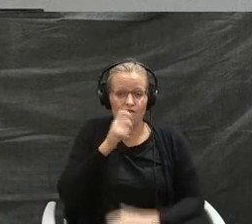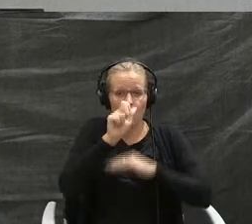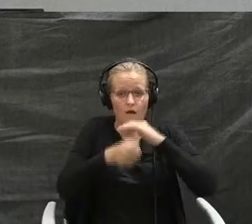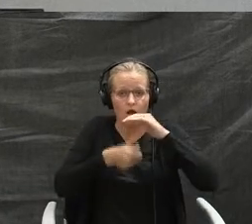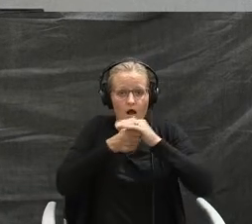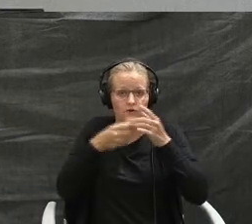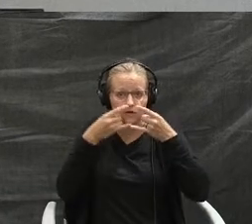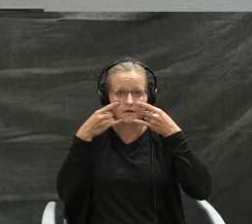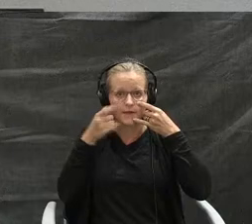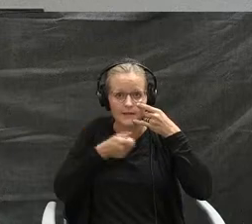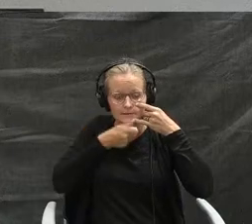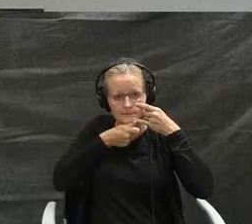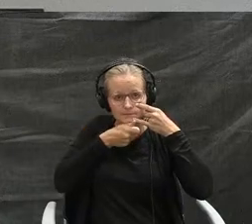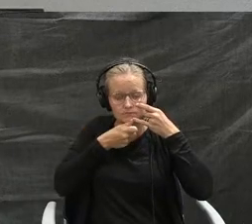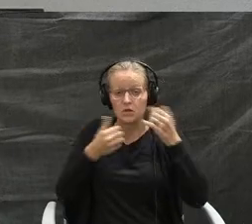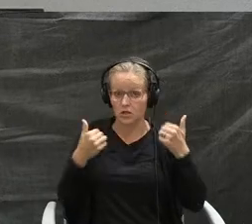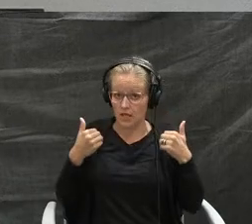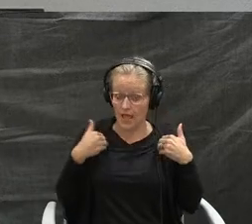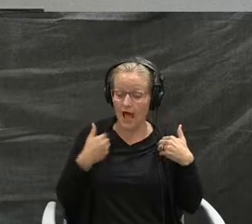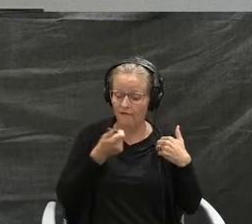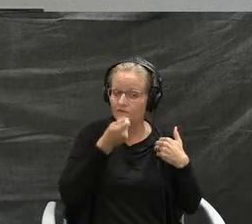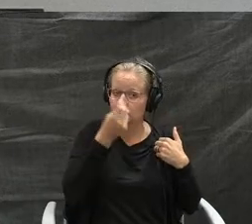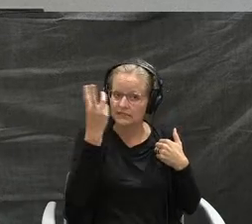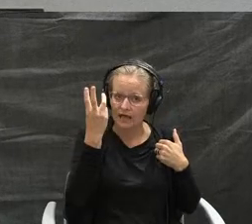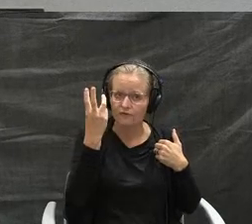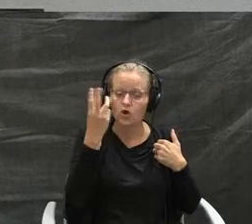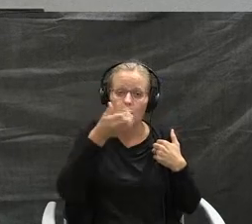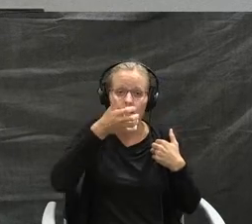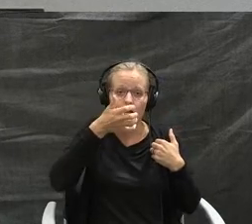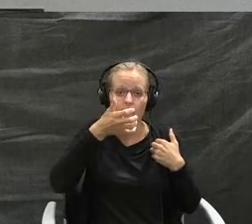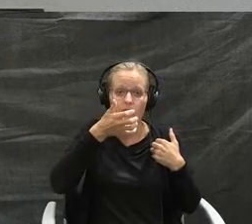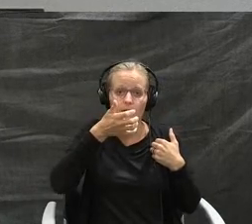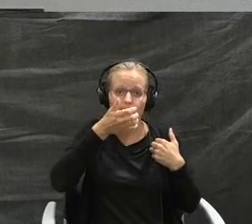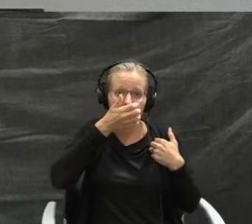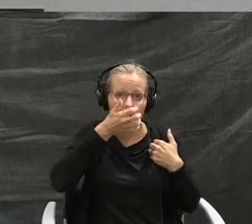available. And of course Shields are available. I know some